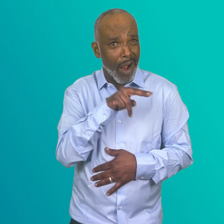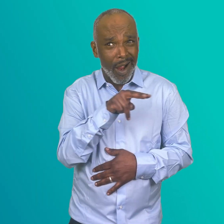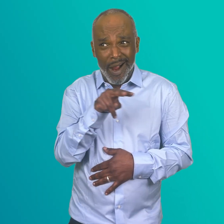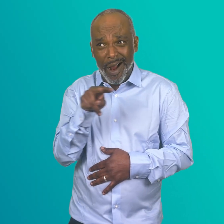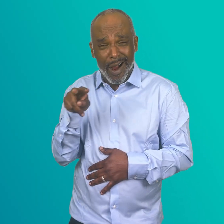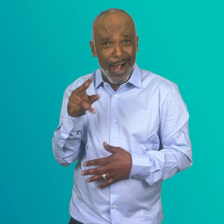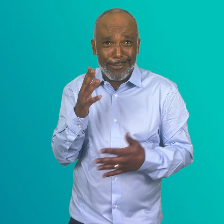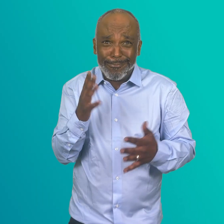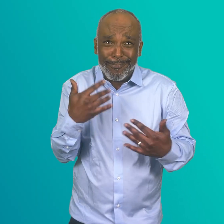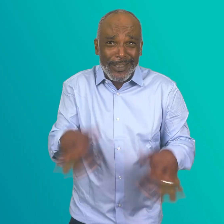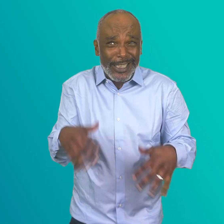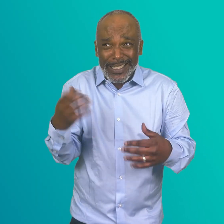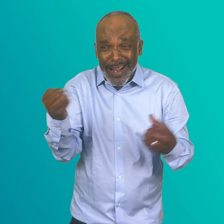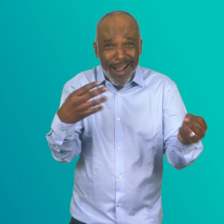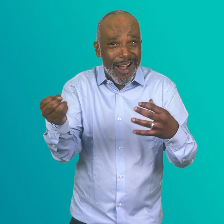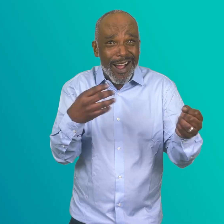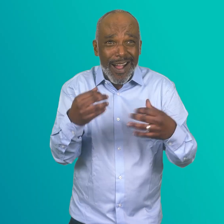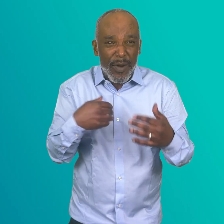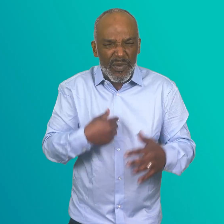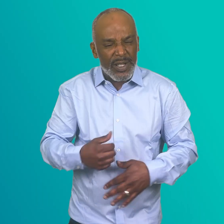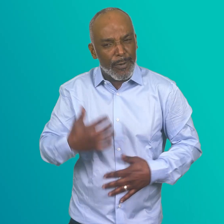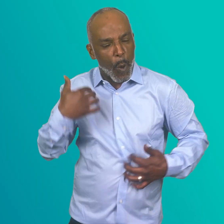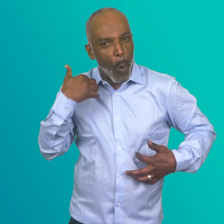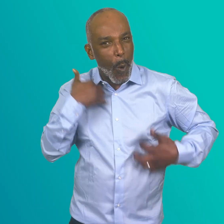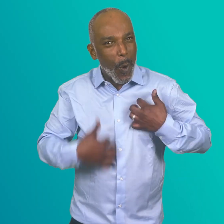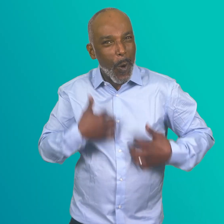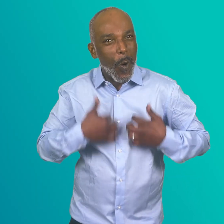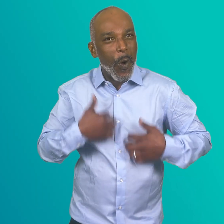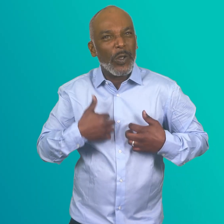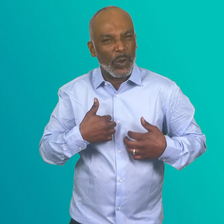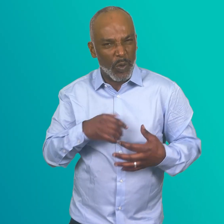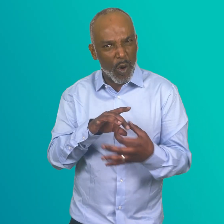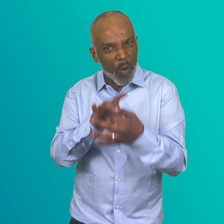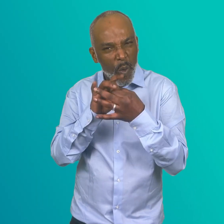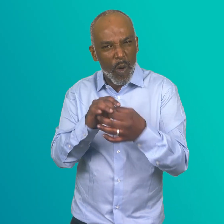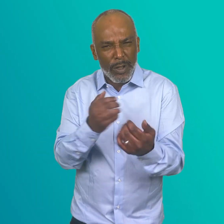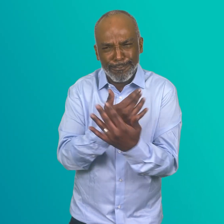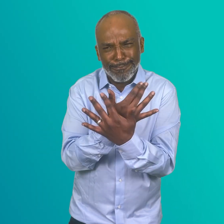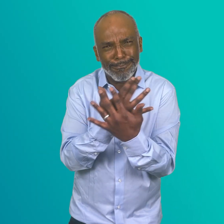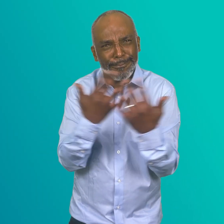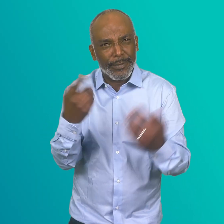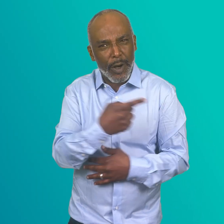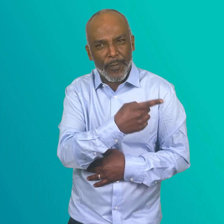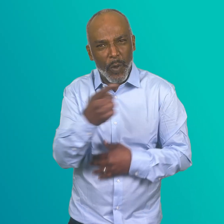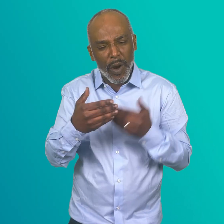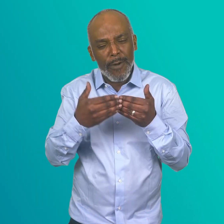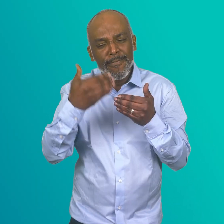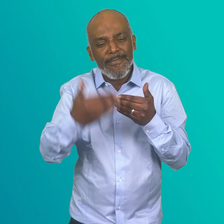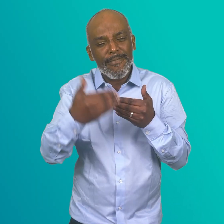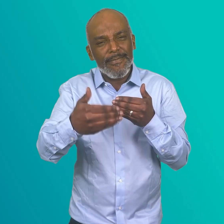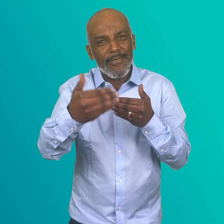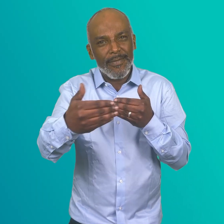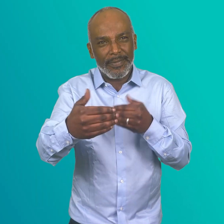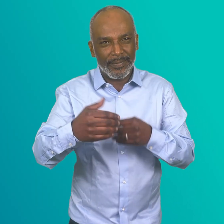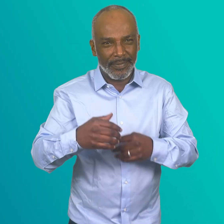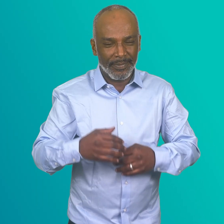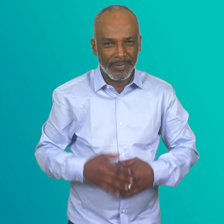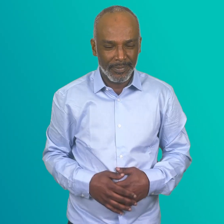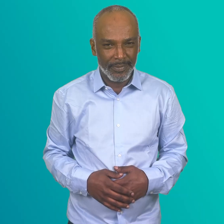that we have already seen, and we look forward to working with many of you in the months ahead.